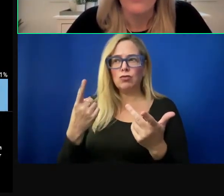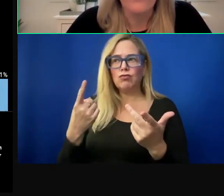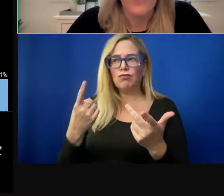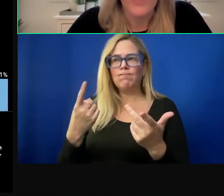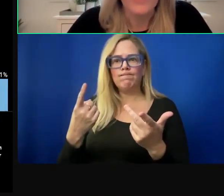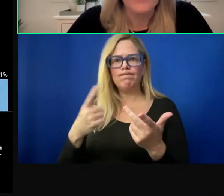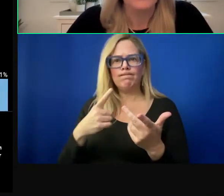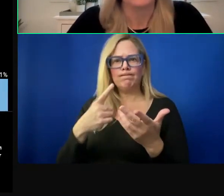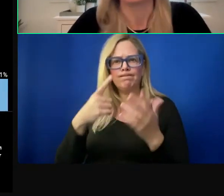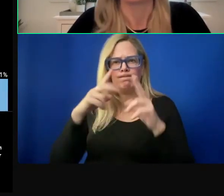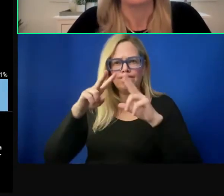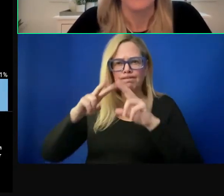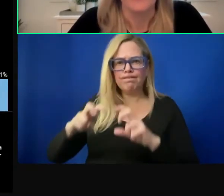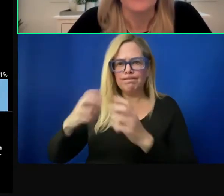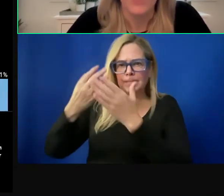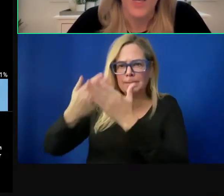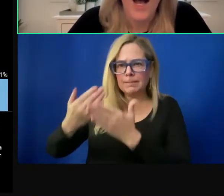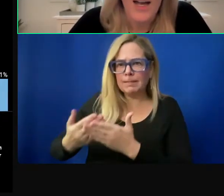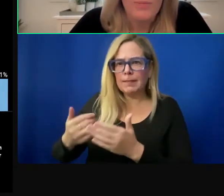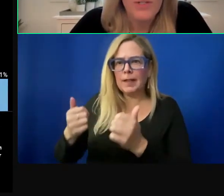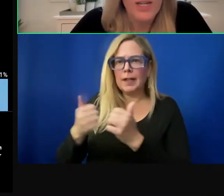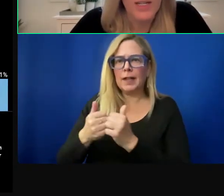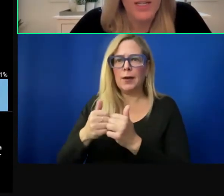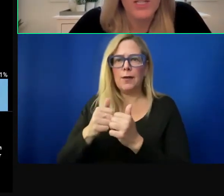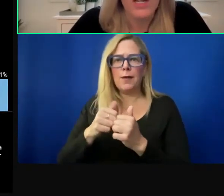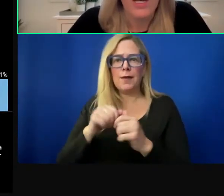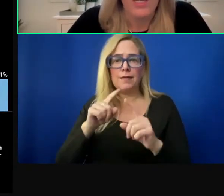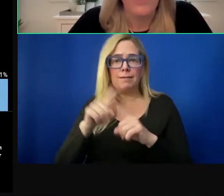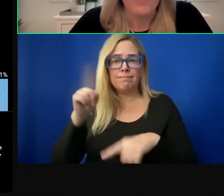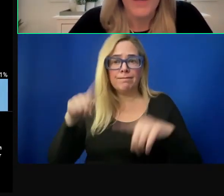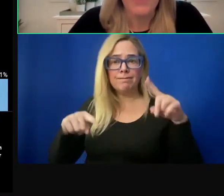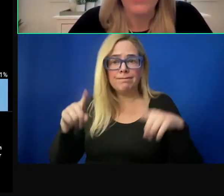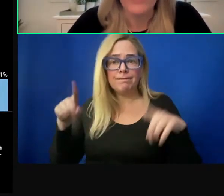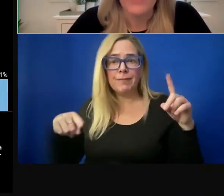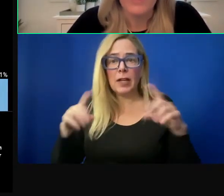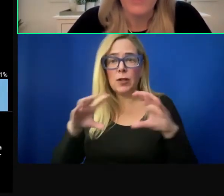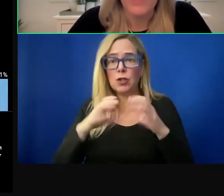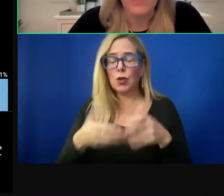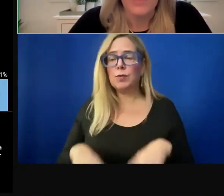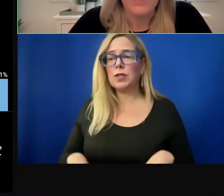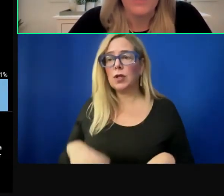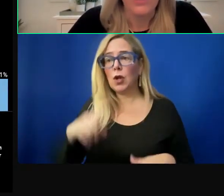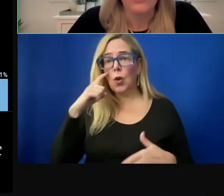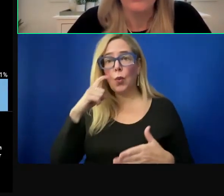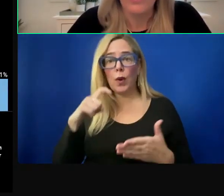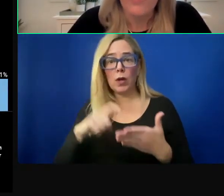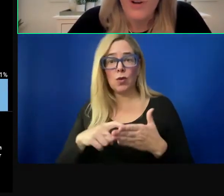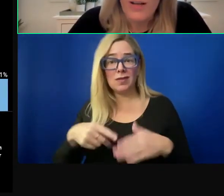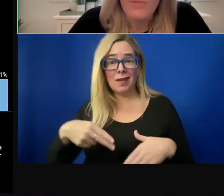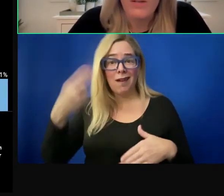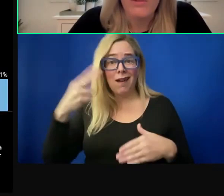what we find is that a higher percentage of people with disabilities who are from